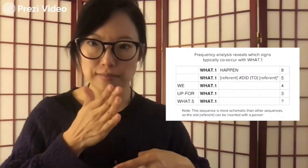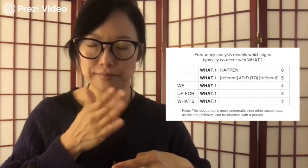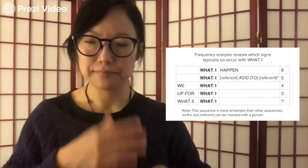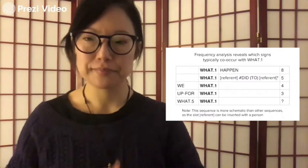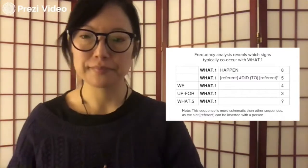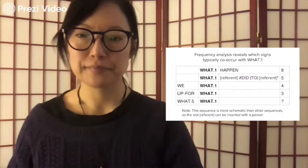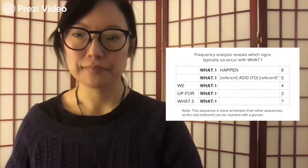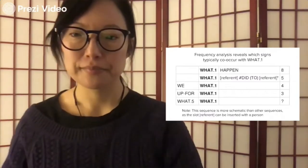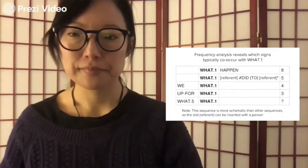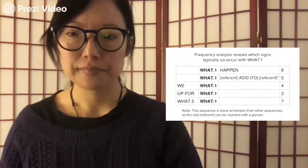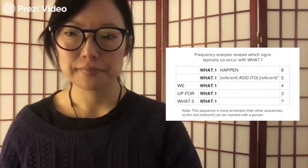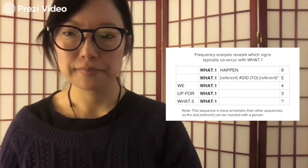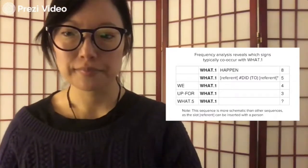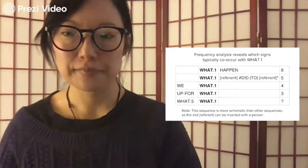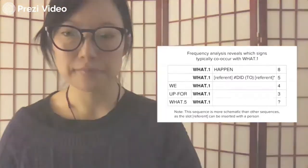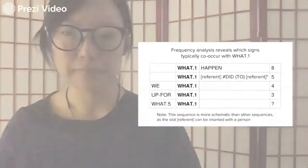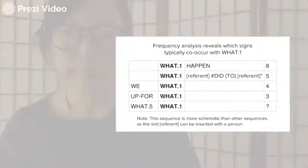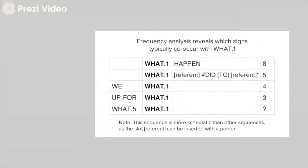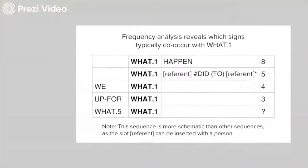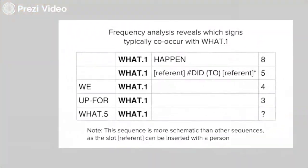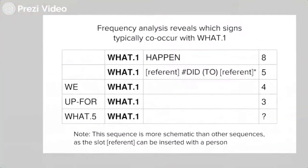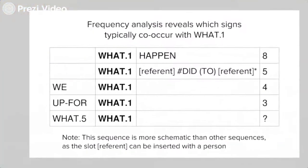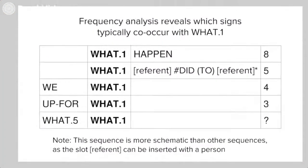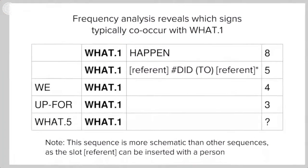identifying the general functions of WHAT.do and WHAT.1